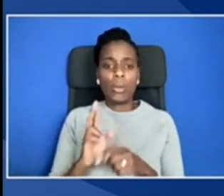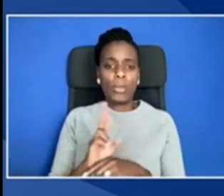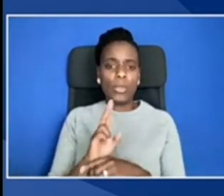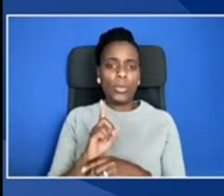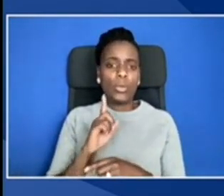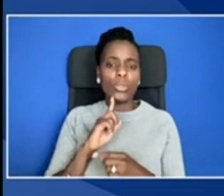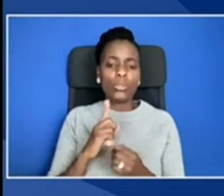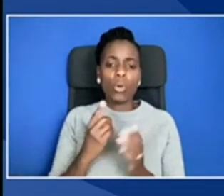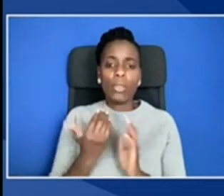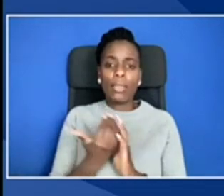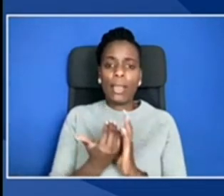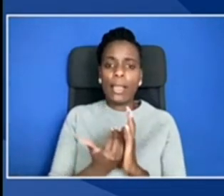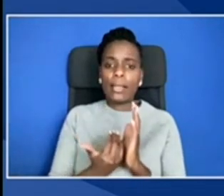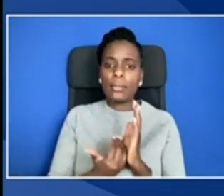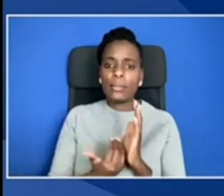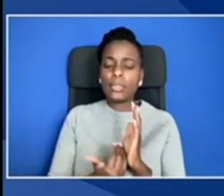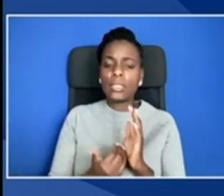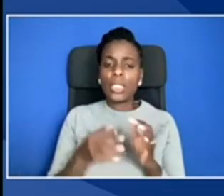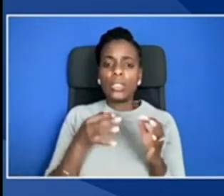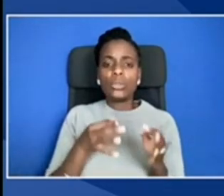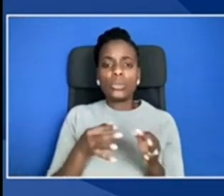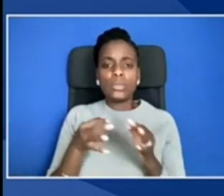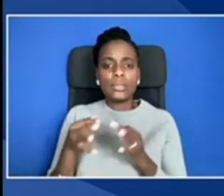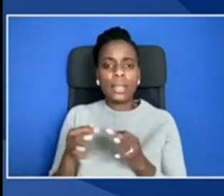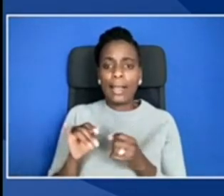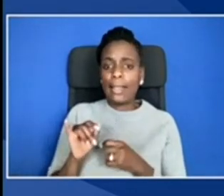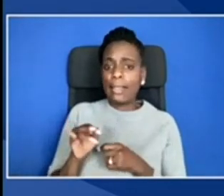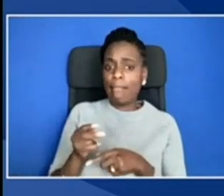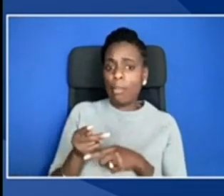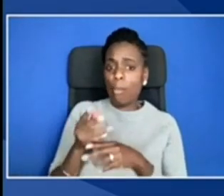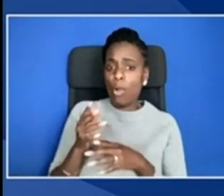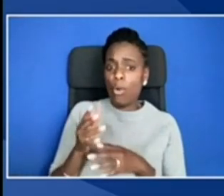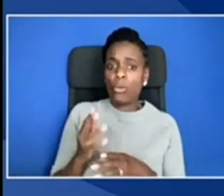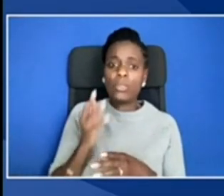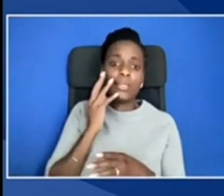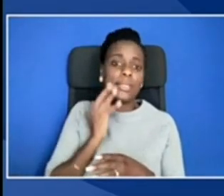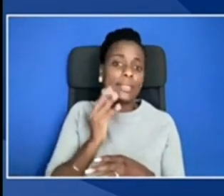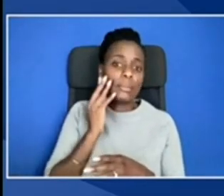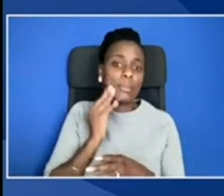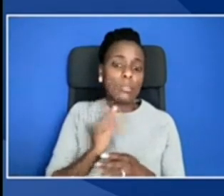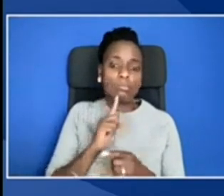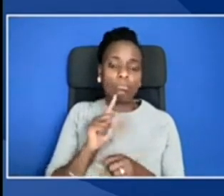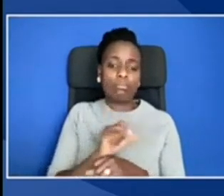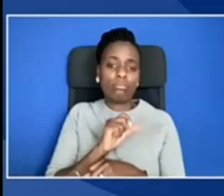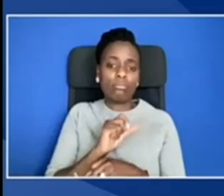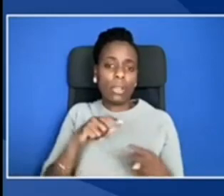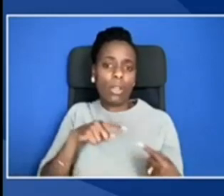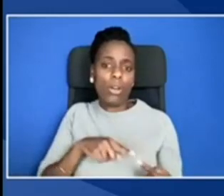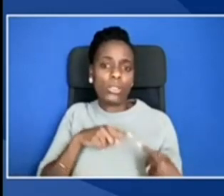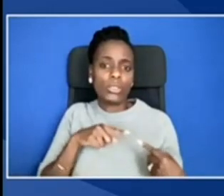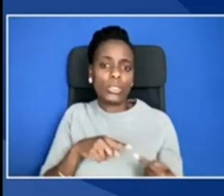determine if a borrower is experiencing hardship? Just a reminder to our people